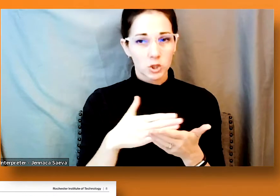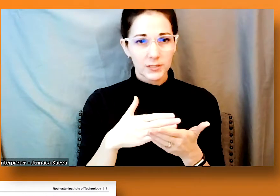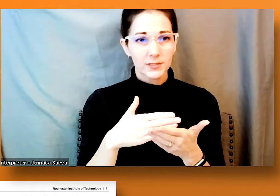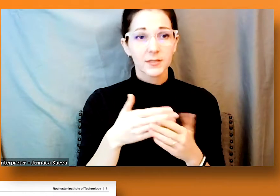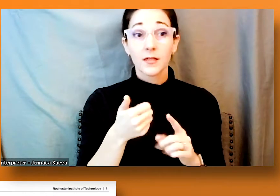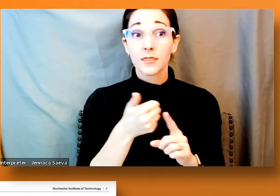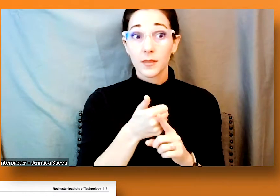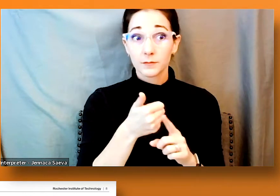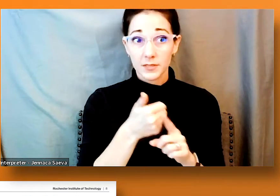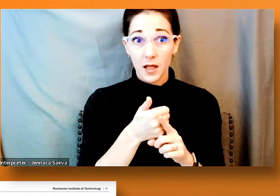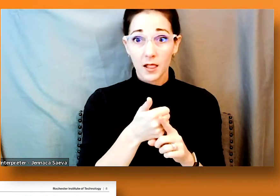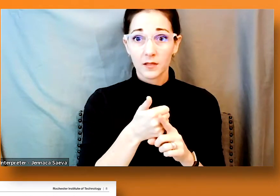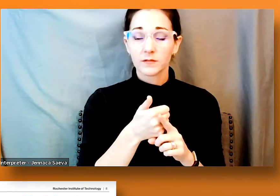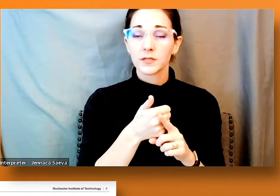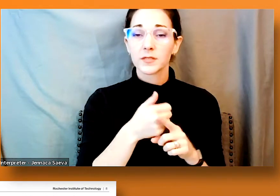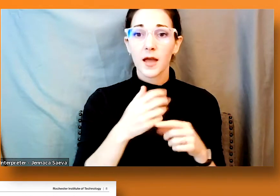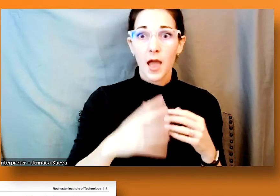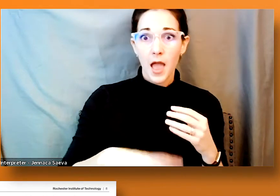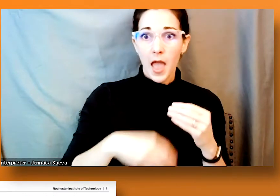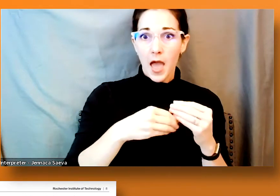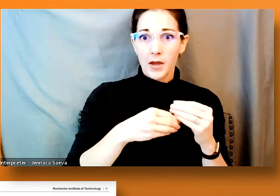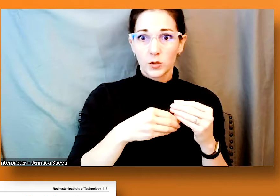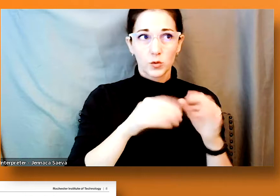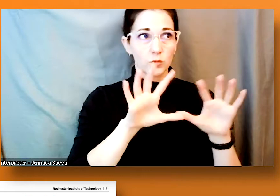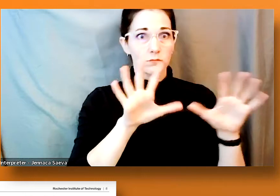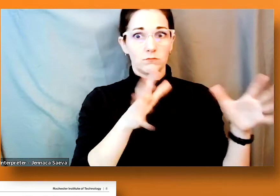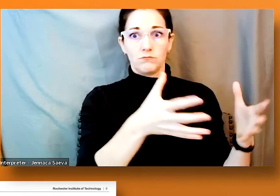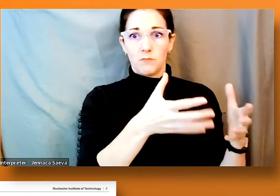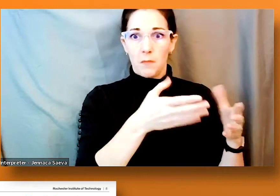in addition to the main grant budget,